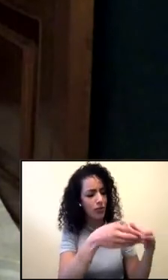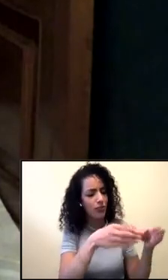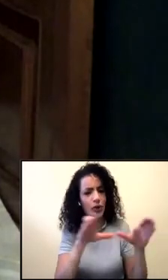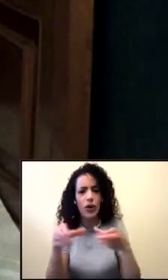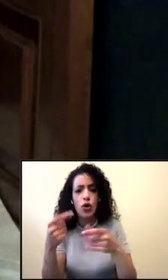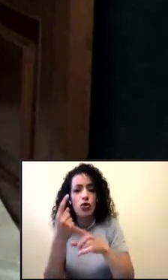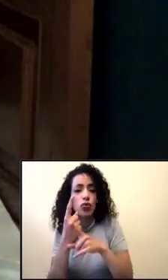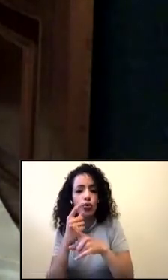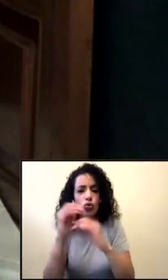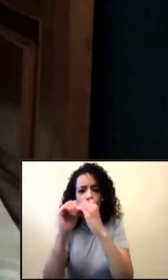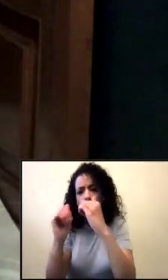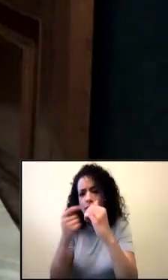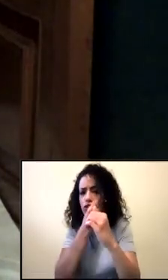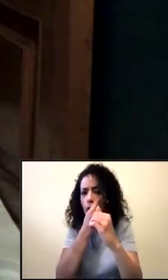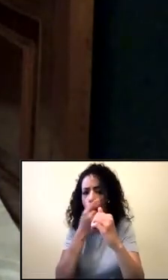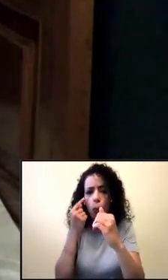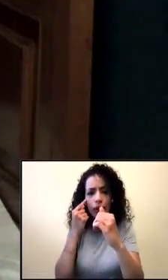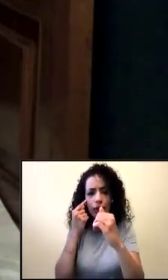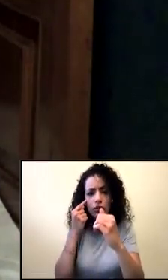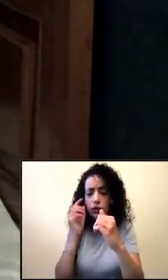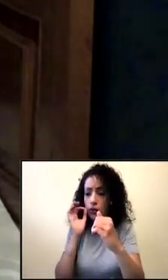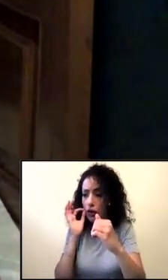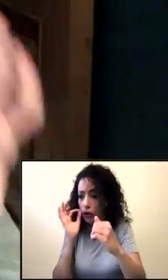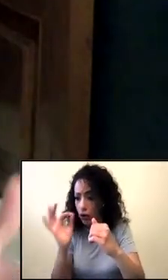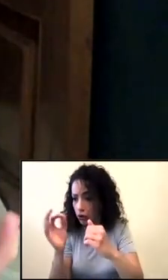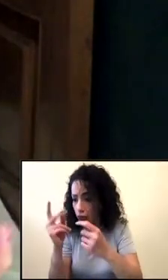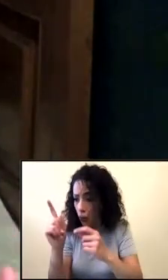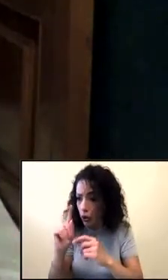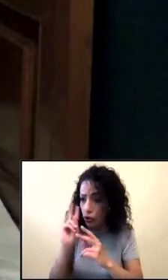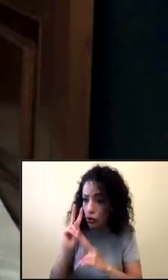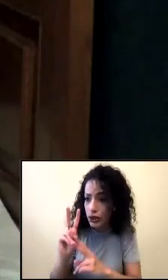about the things that they had carried across, and these things didn't have to be big things,